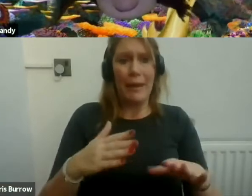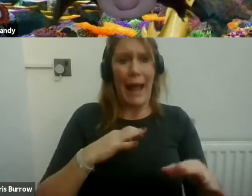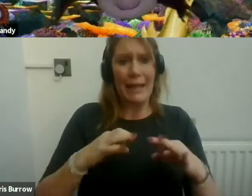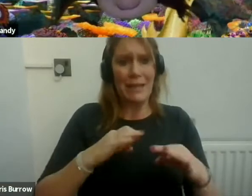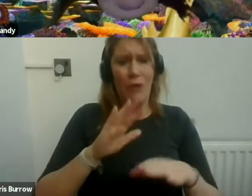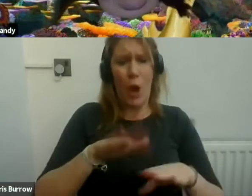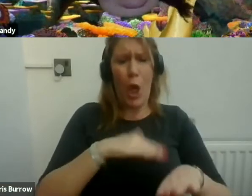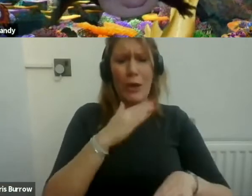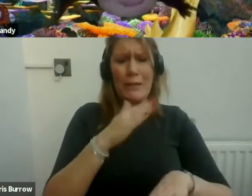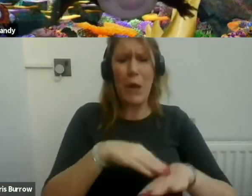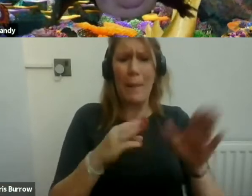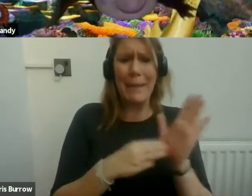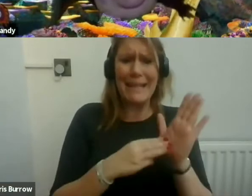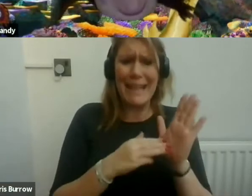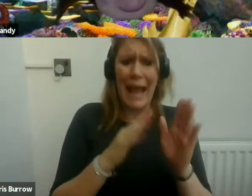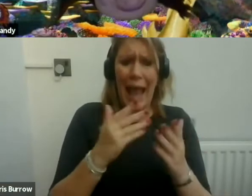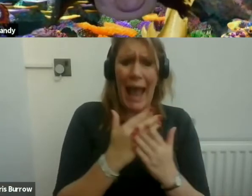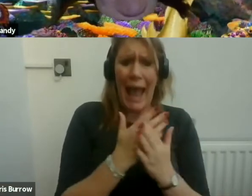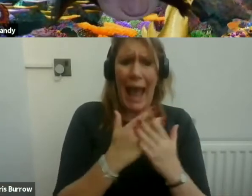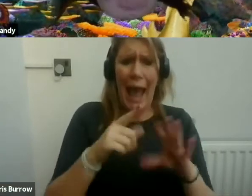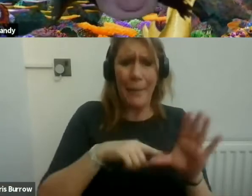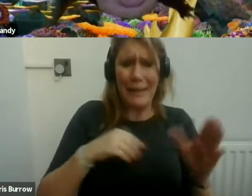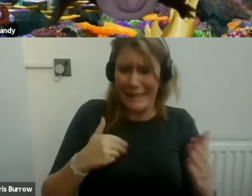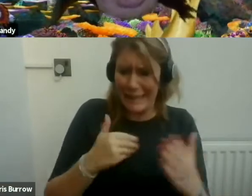Obviously I started when I was 7!.